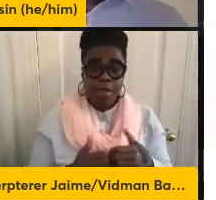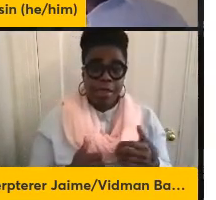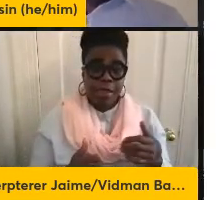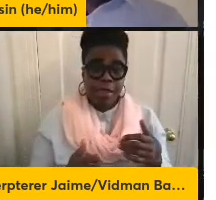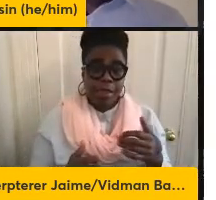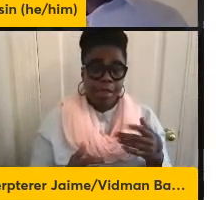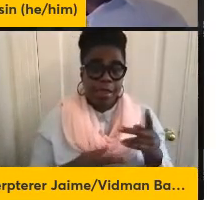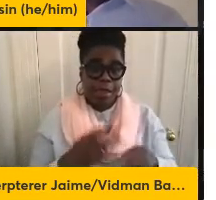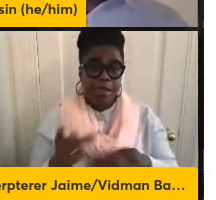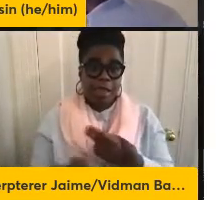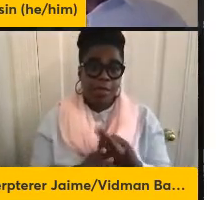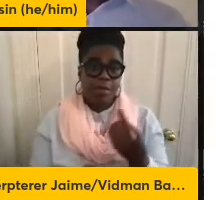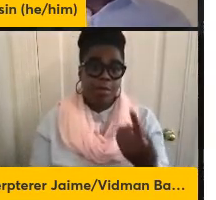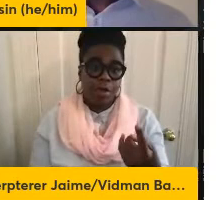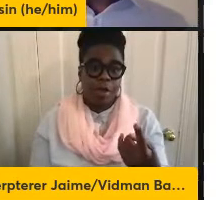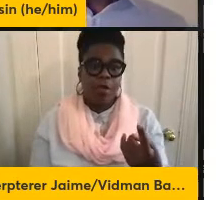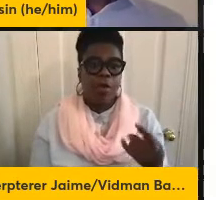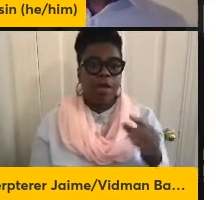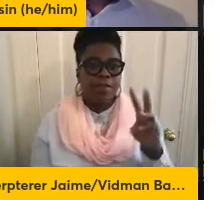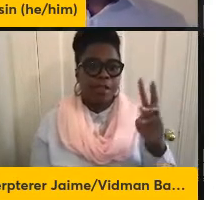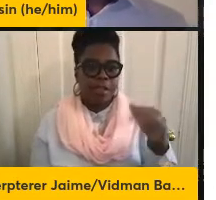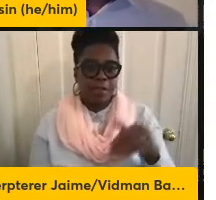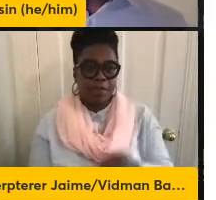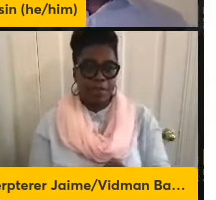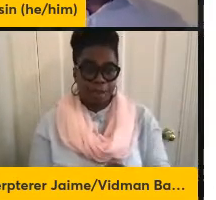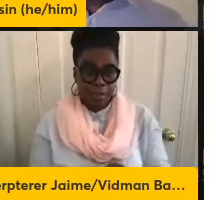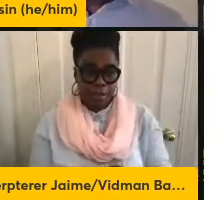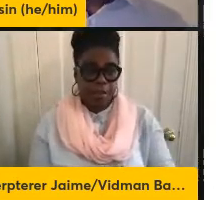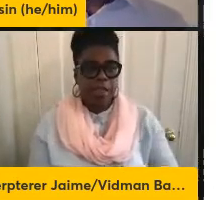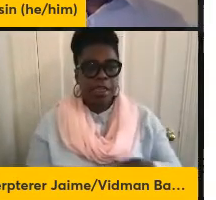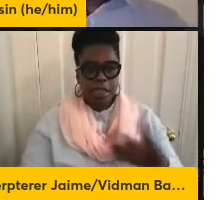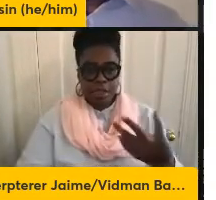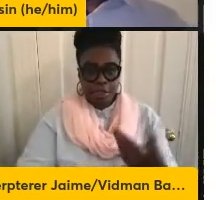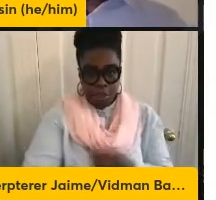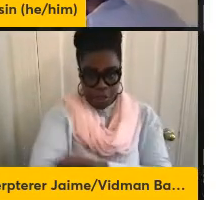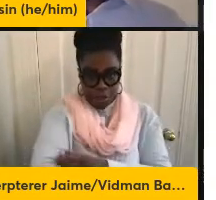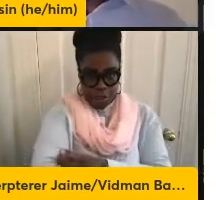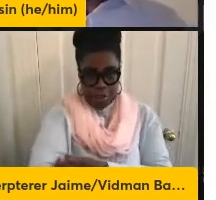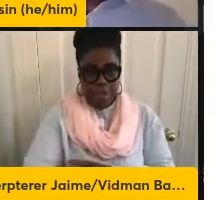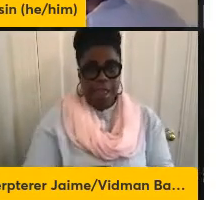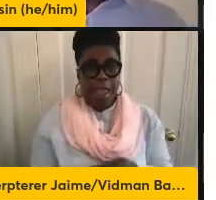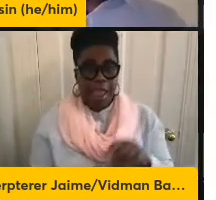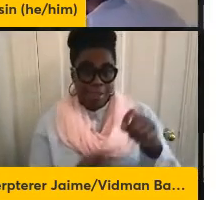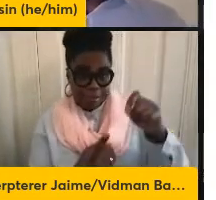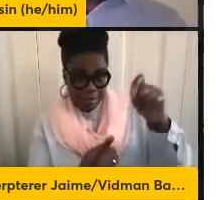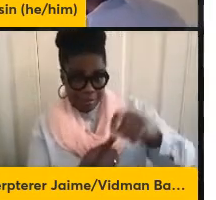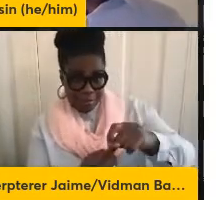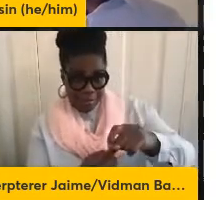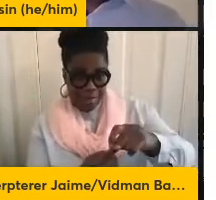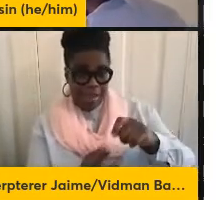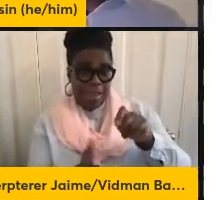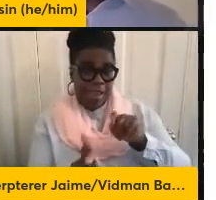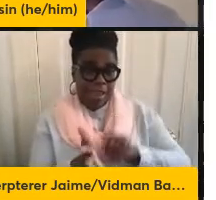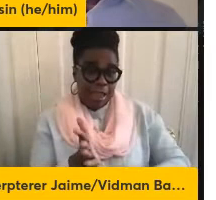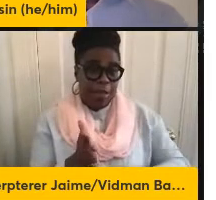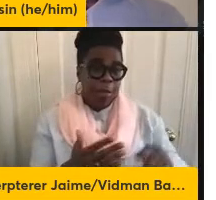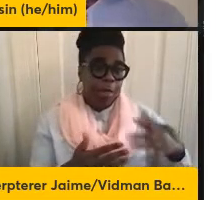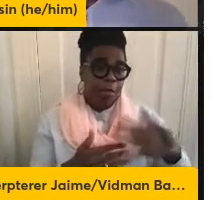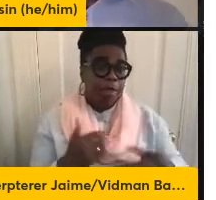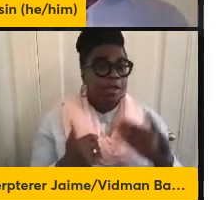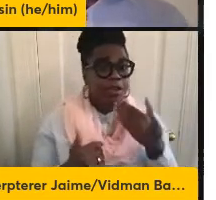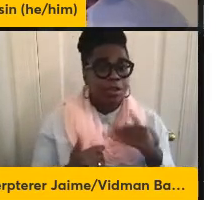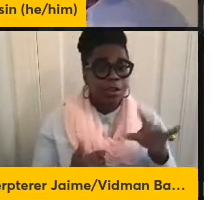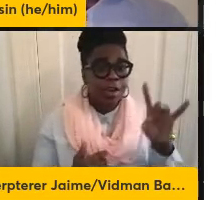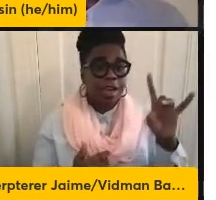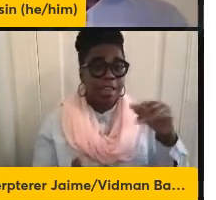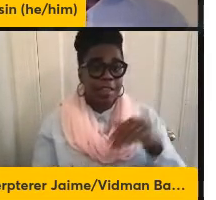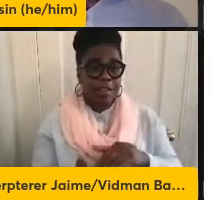65,000 injections and measure their blood glucose more than 80,000 times a year and in their lifetime. And this actually